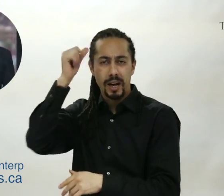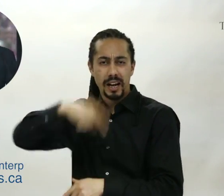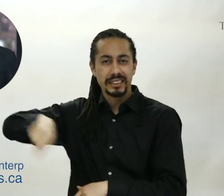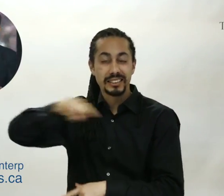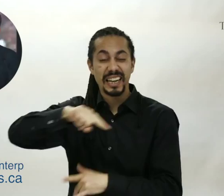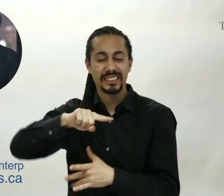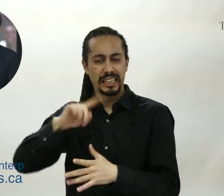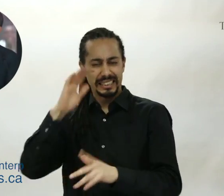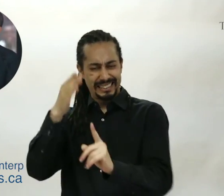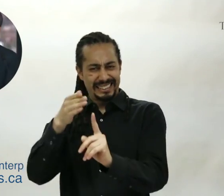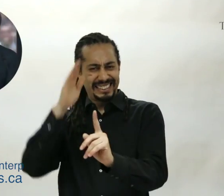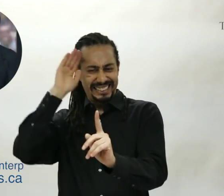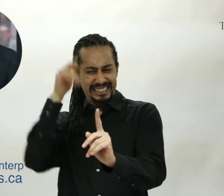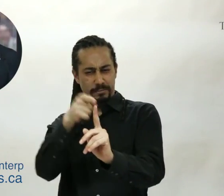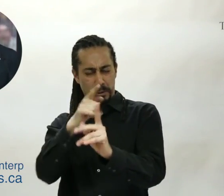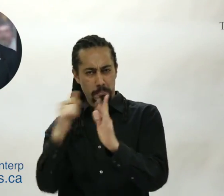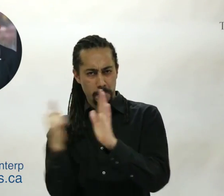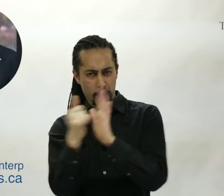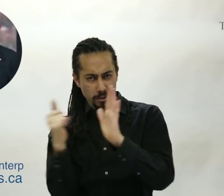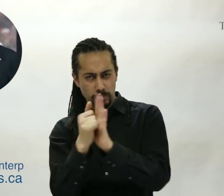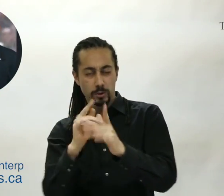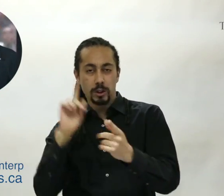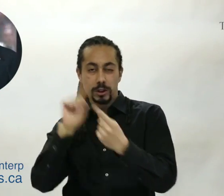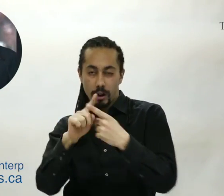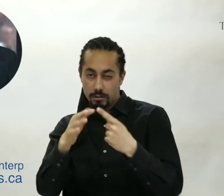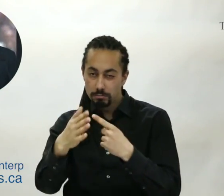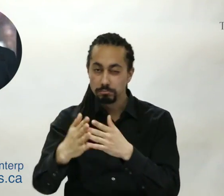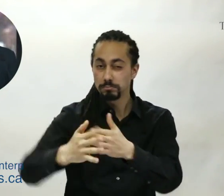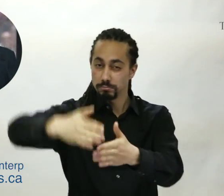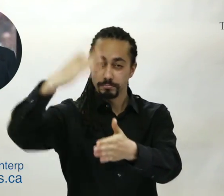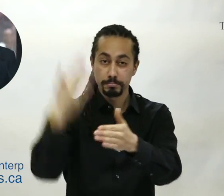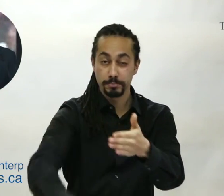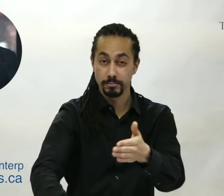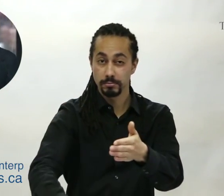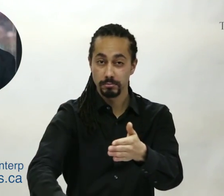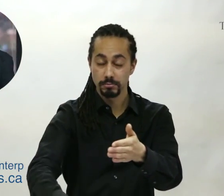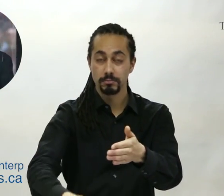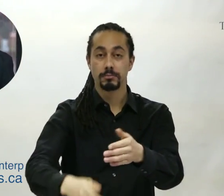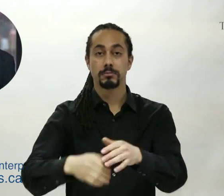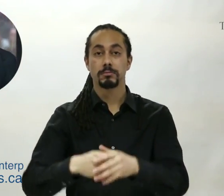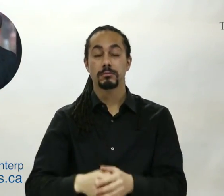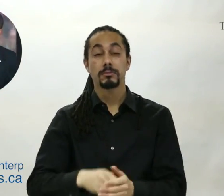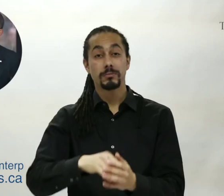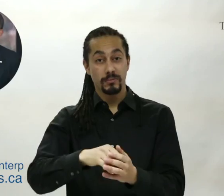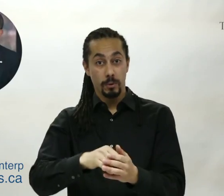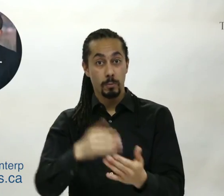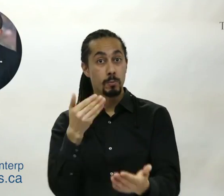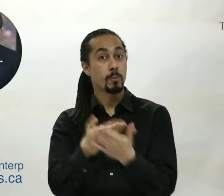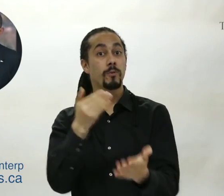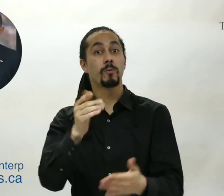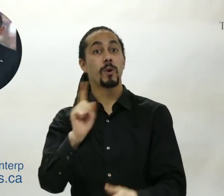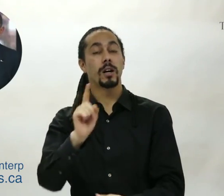seems impossible until it is done. South Africa shows that is true.